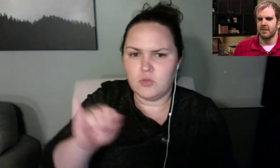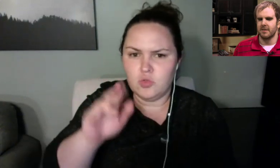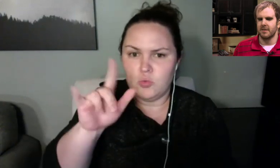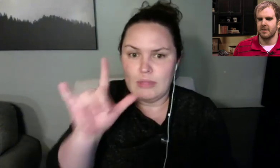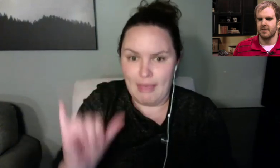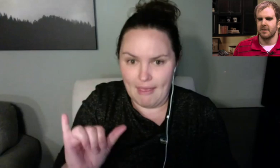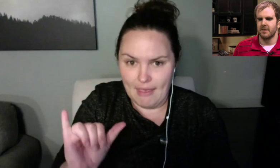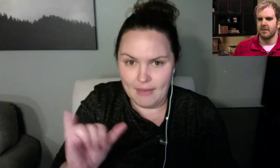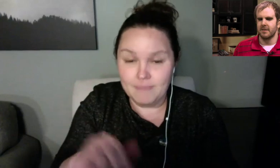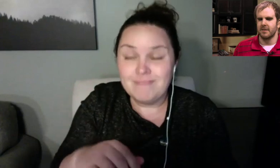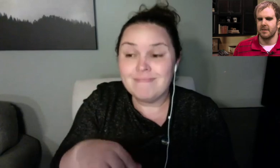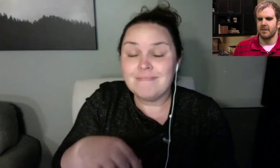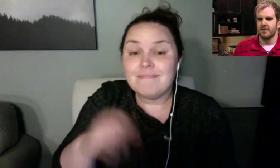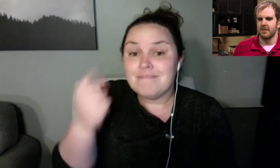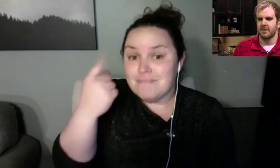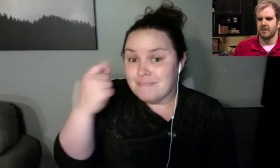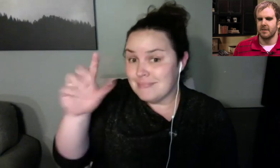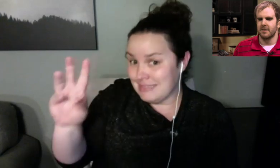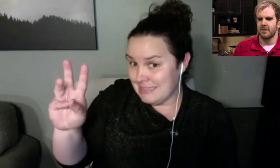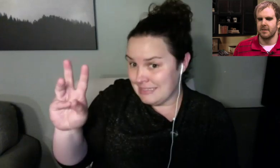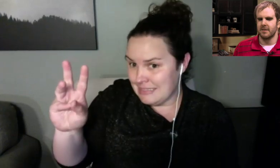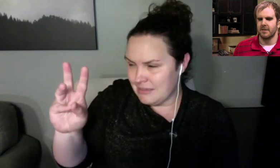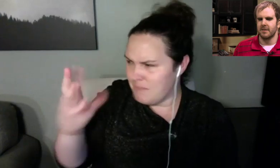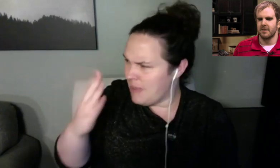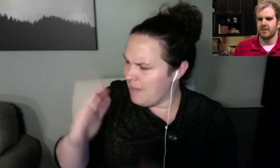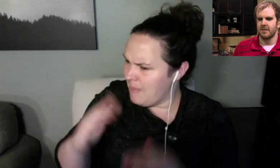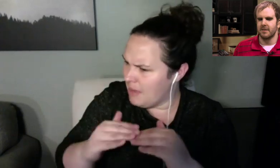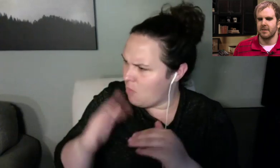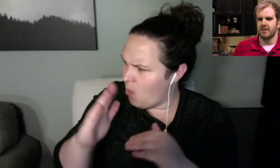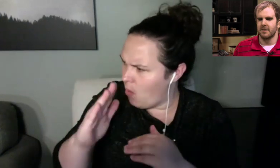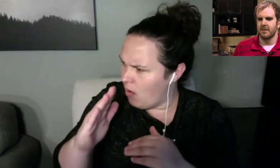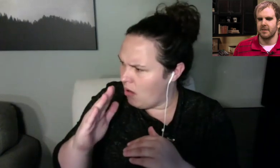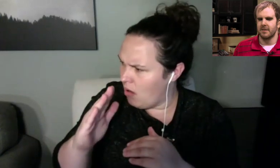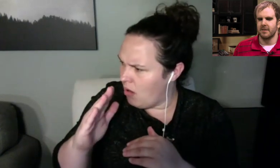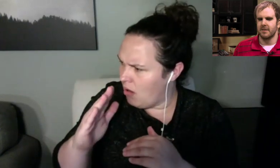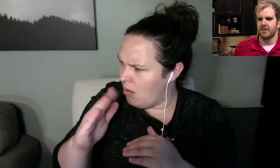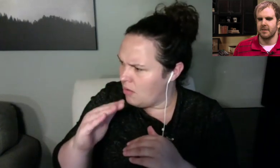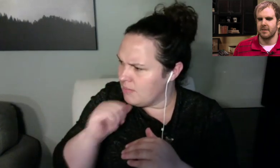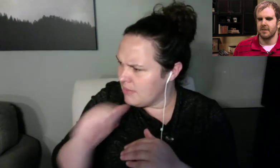And they have actually there may be more than that that are going through this whole